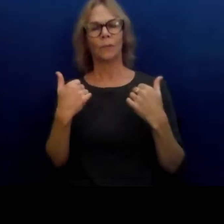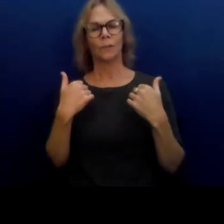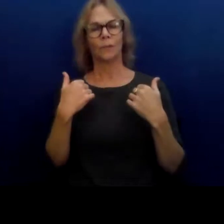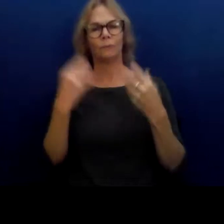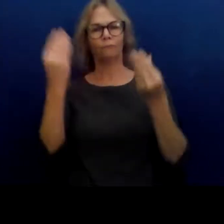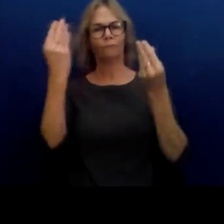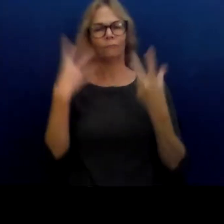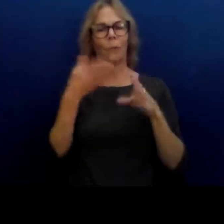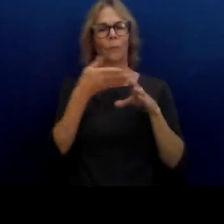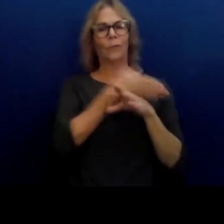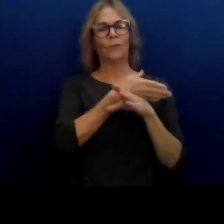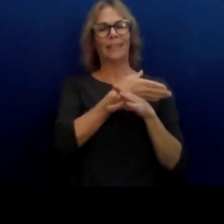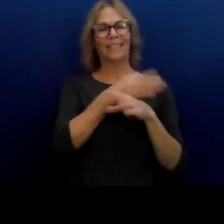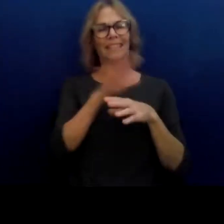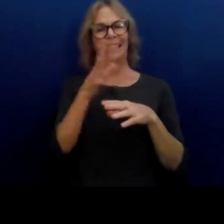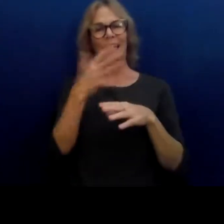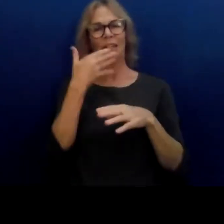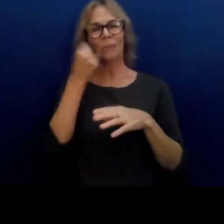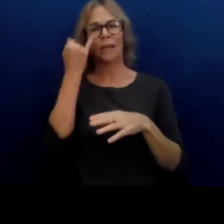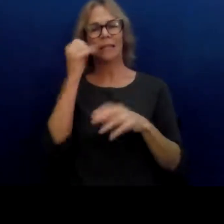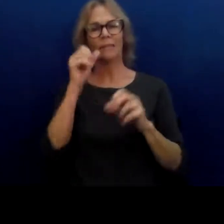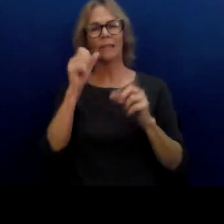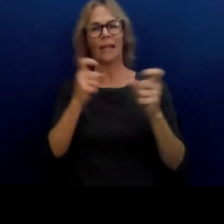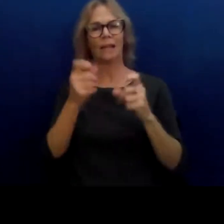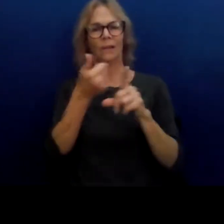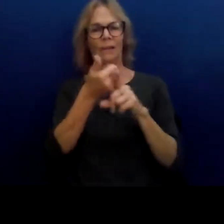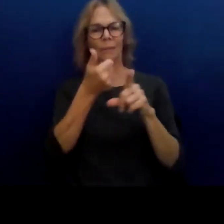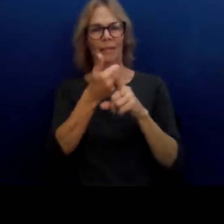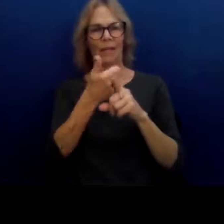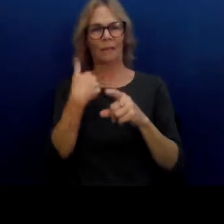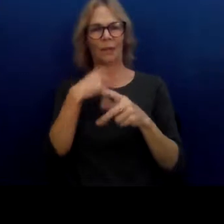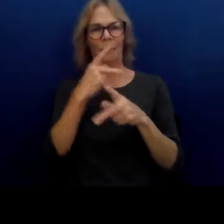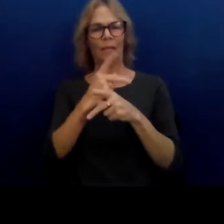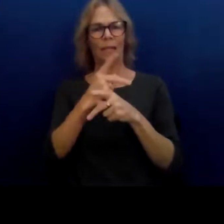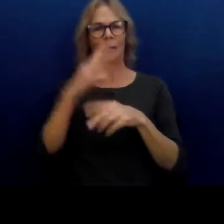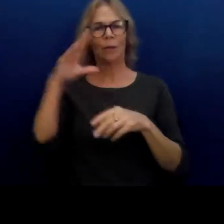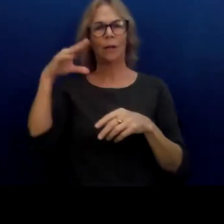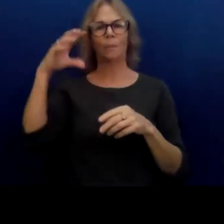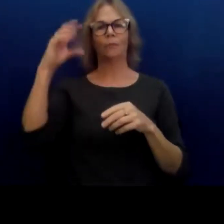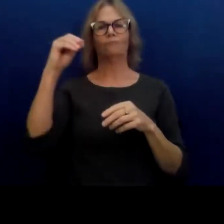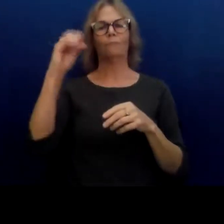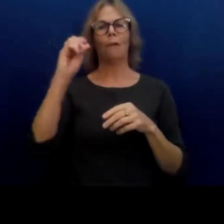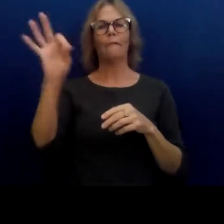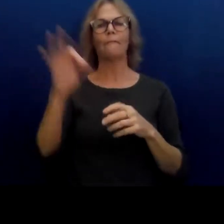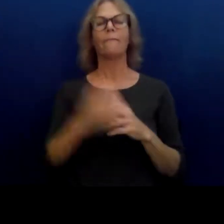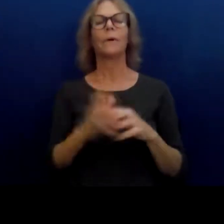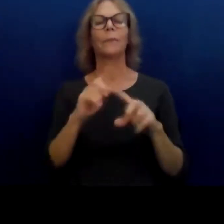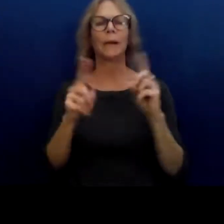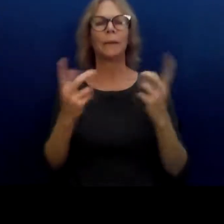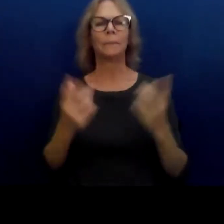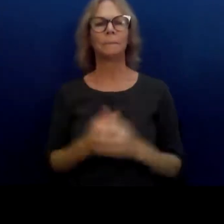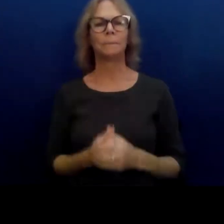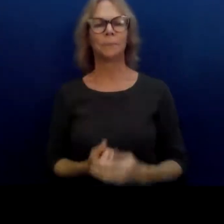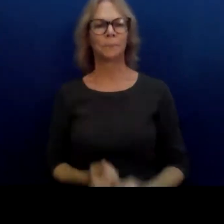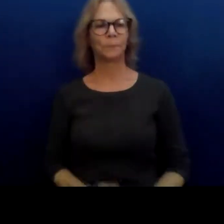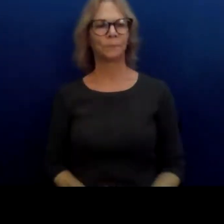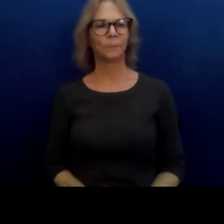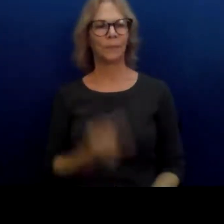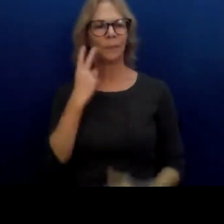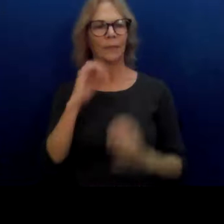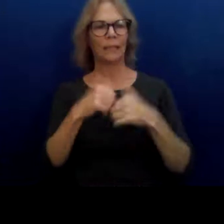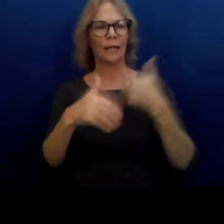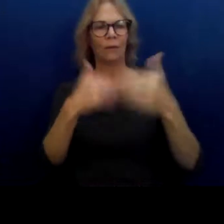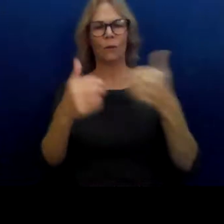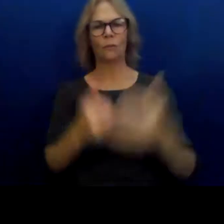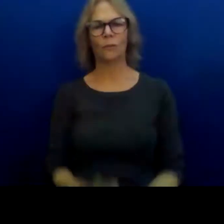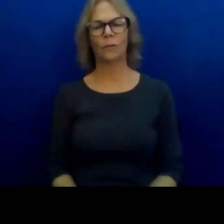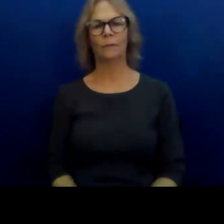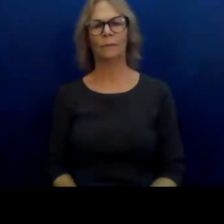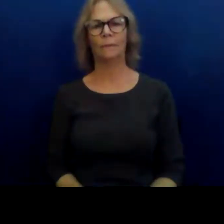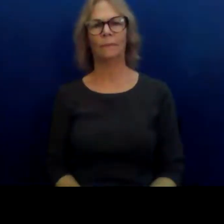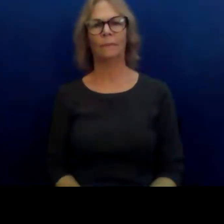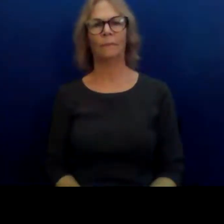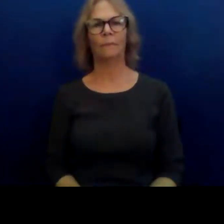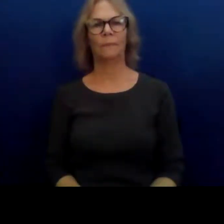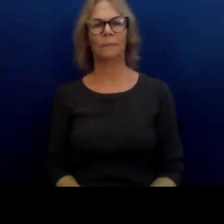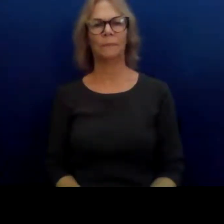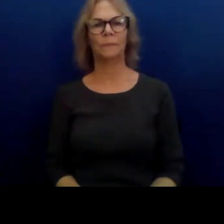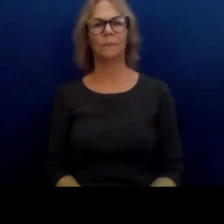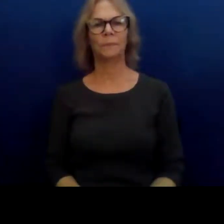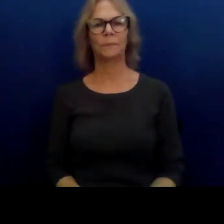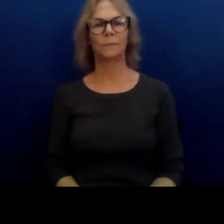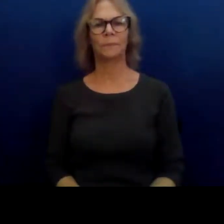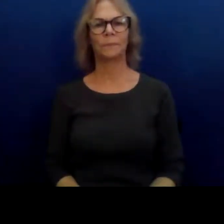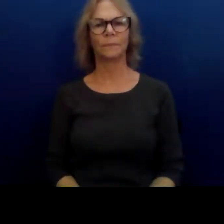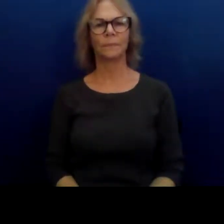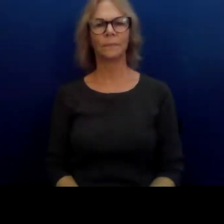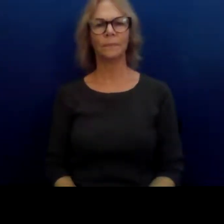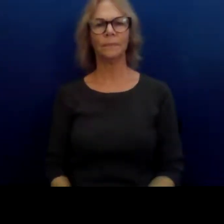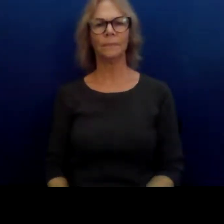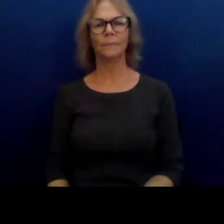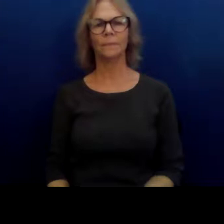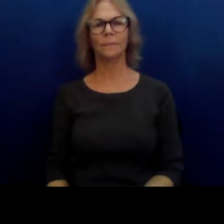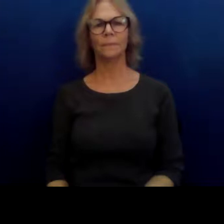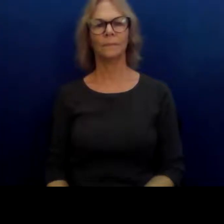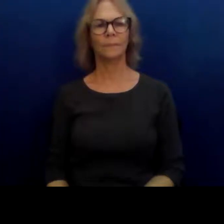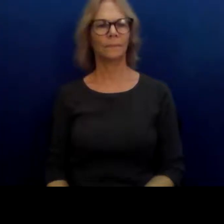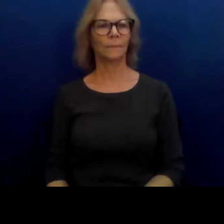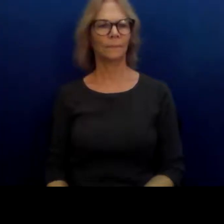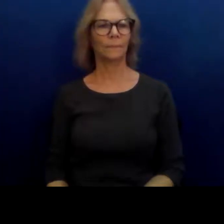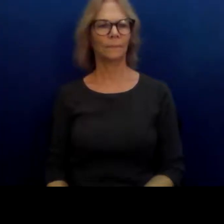previously that it kind of works best if they handle that themselves and we keep our cameras off. But we'll see how it goes. All